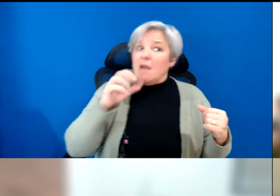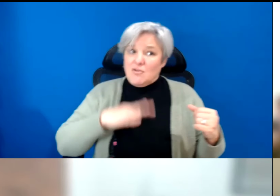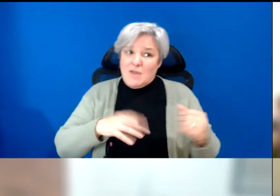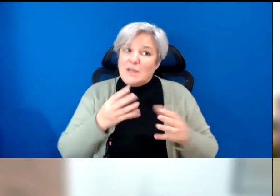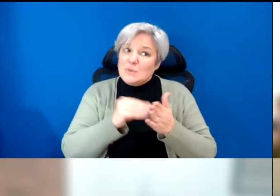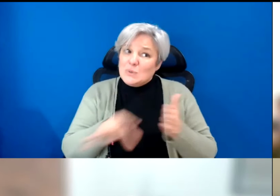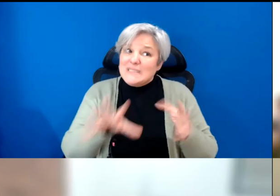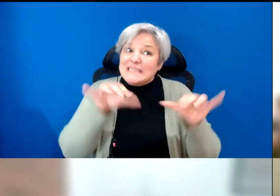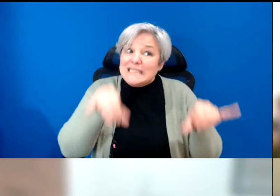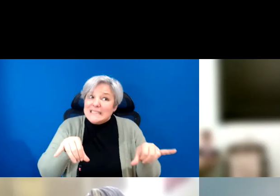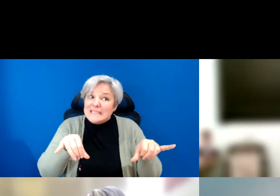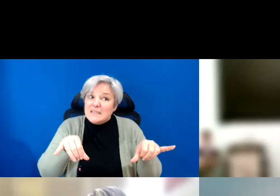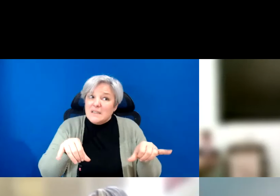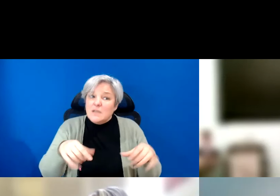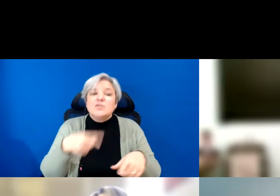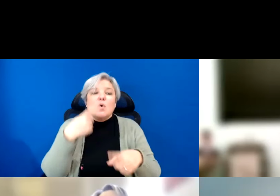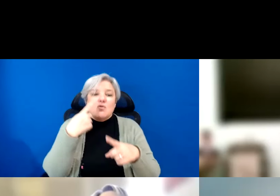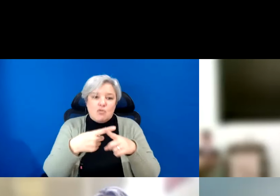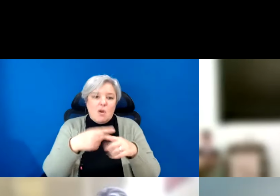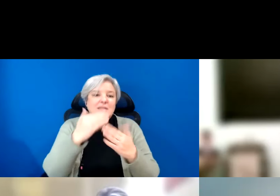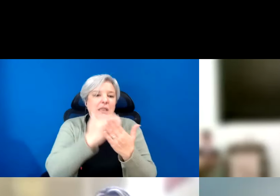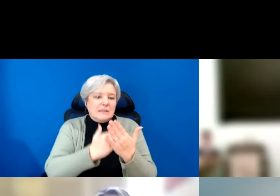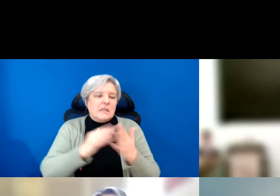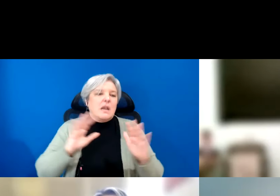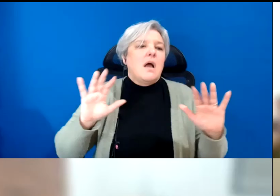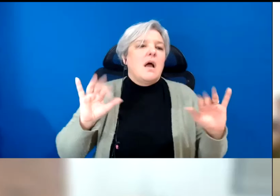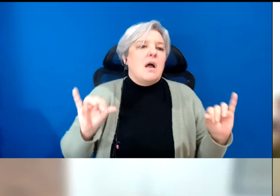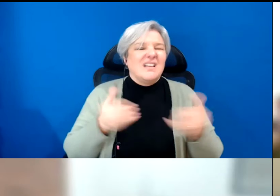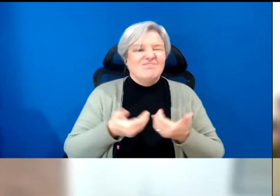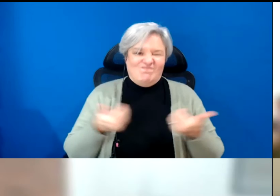So is it a cross listed course? Yes it is. Okay. So then you're going to separate those out.